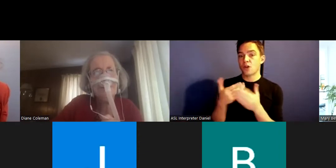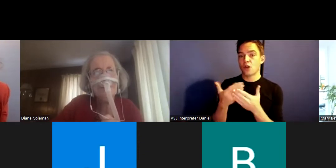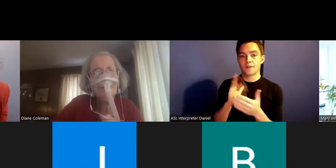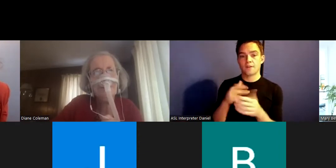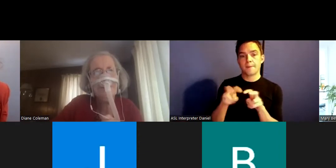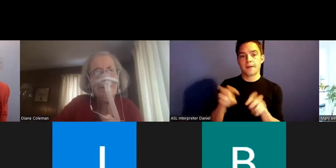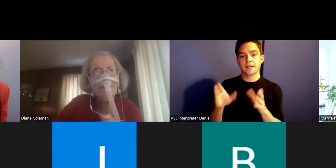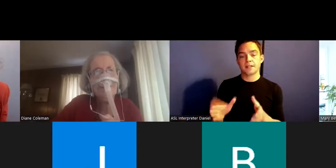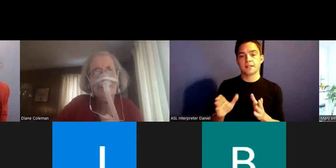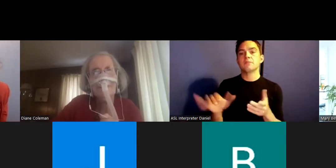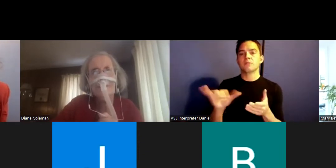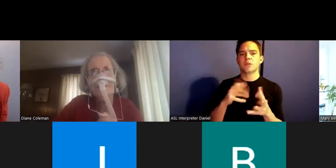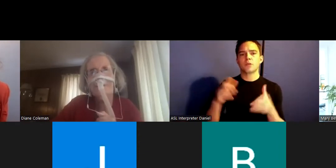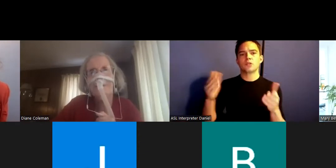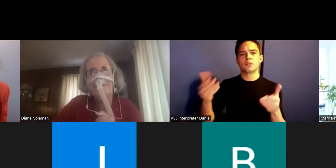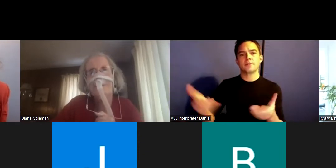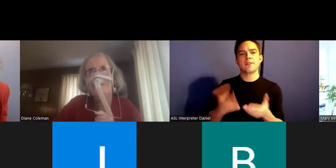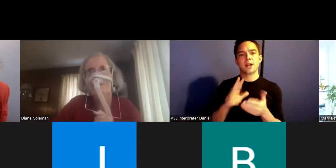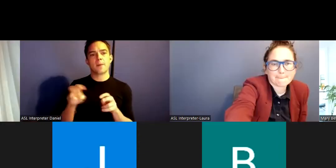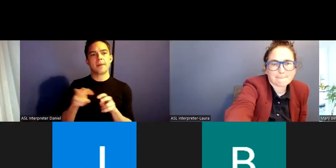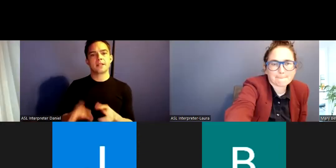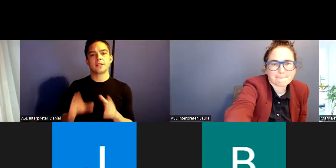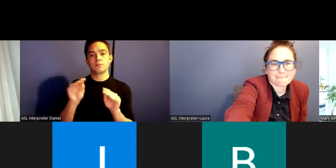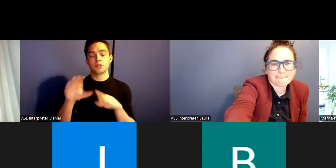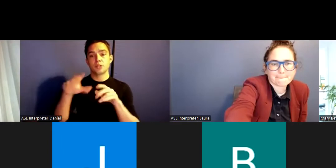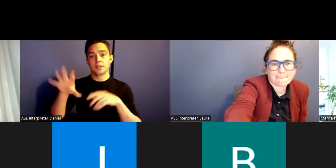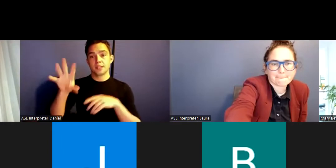to invite the panelists to put your cameras back on Thank you.